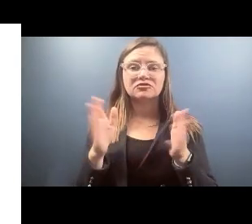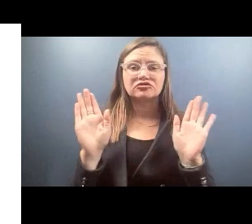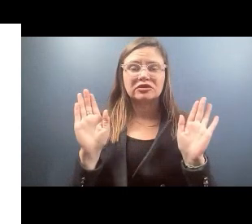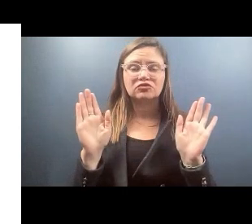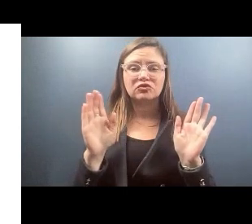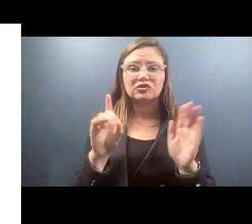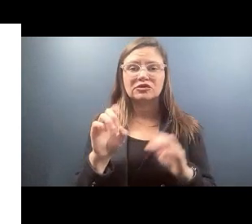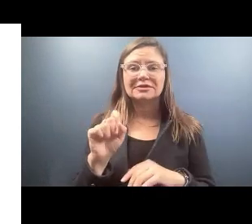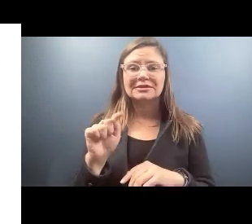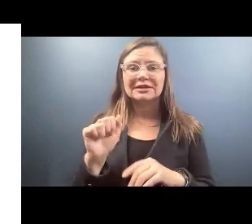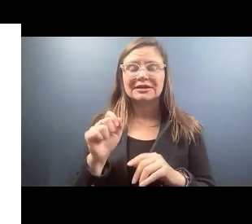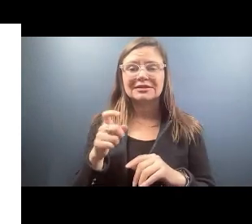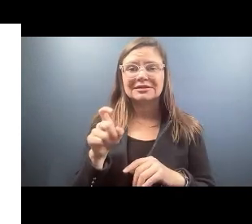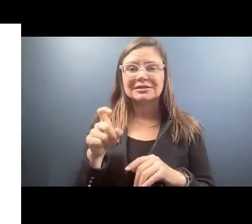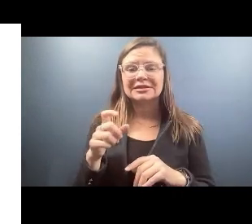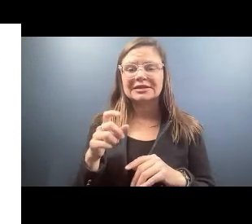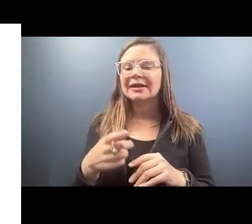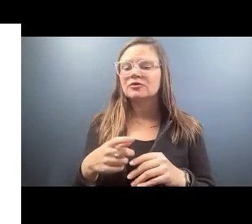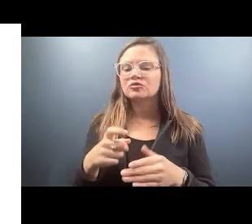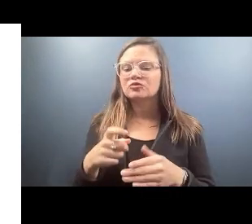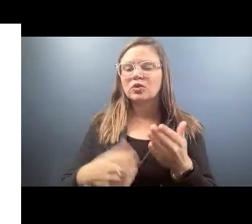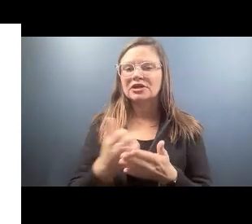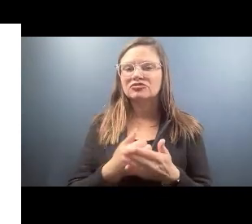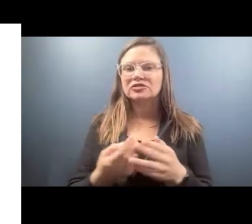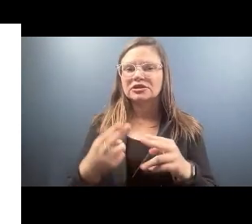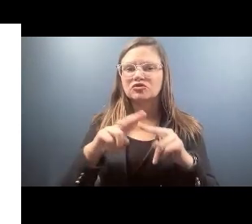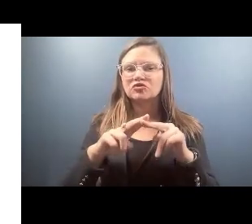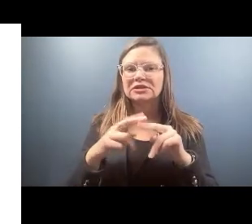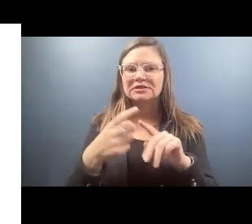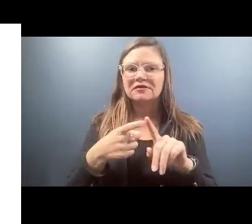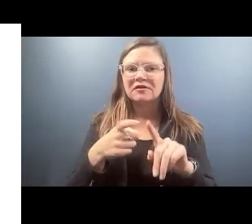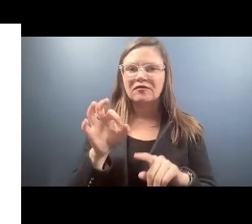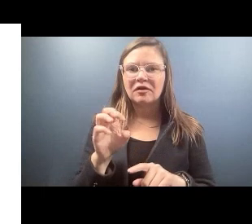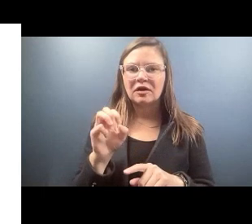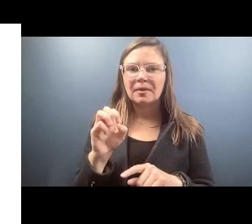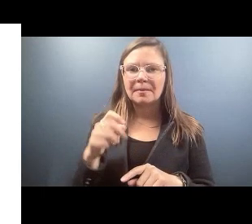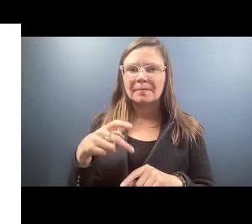How did wage increases funded by ARPA affect home care workforce stability?